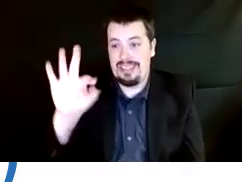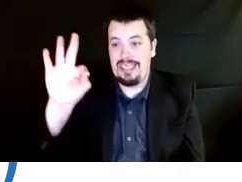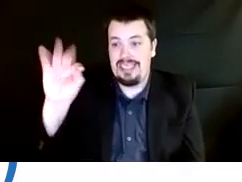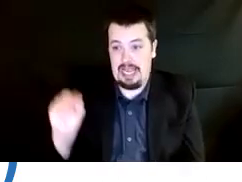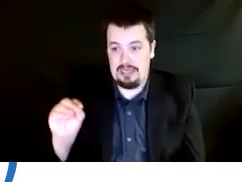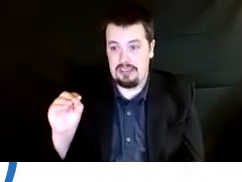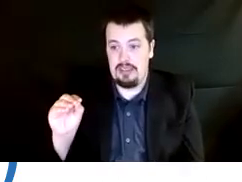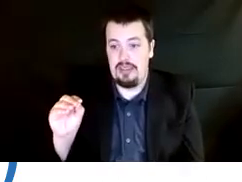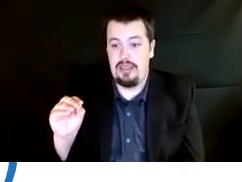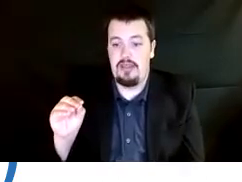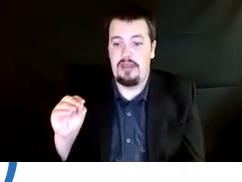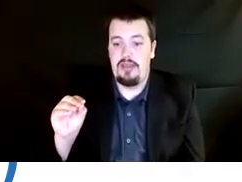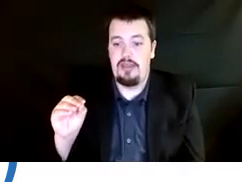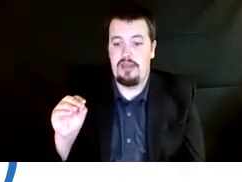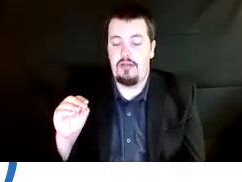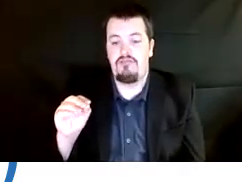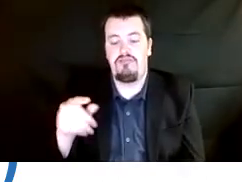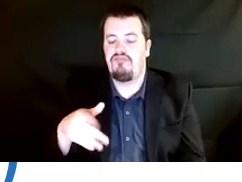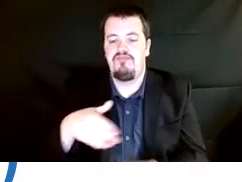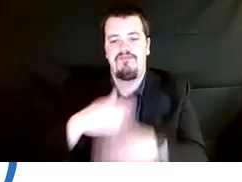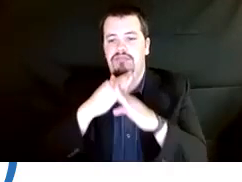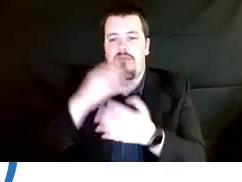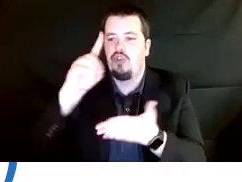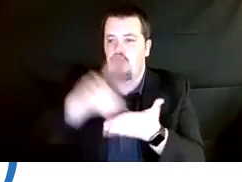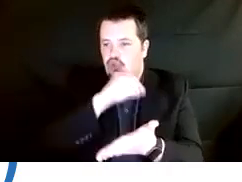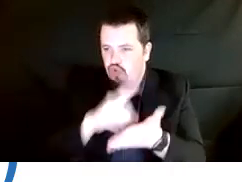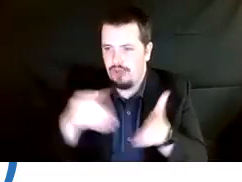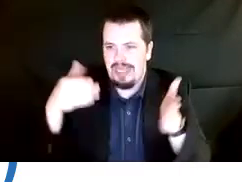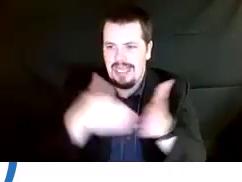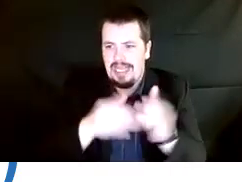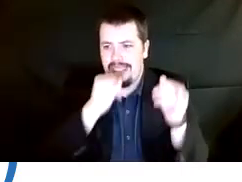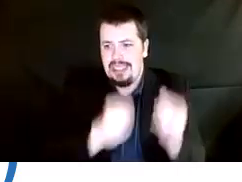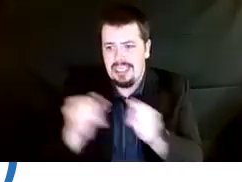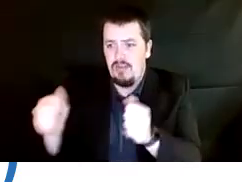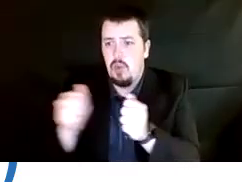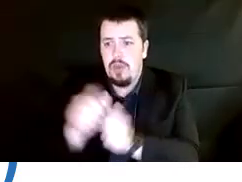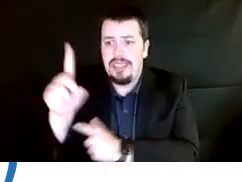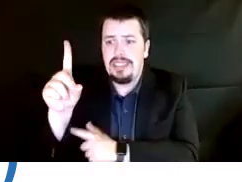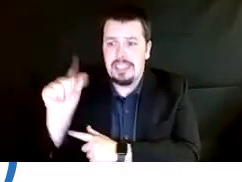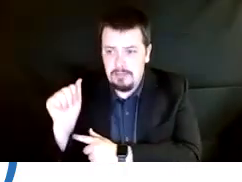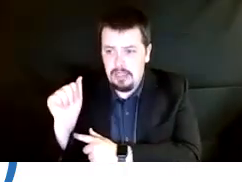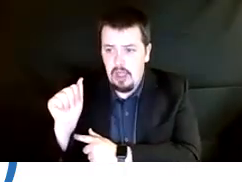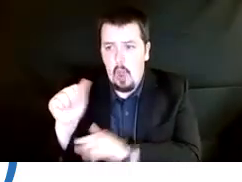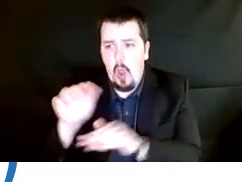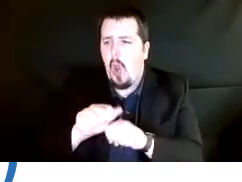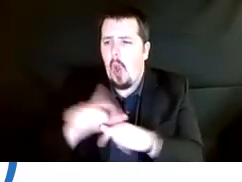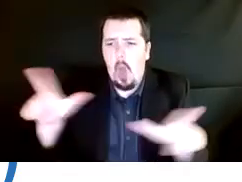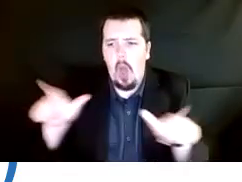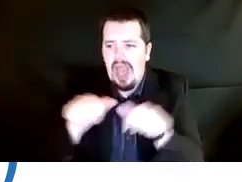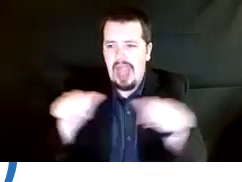it prohibits discrimination against individuals with disabilities in all areas of public life